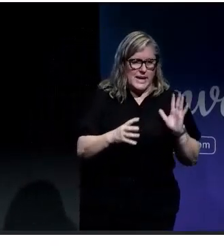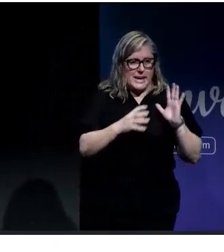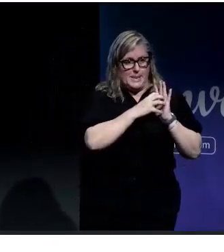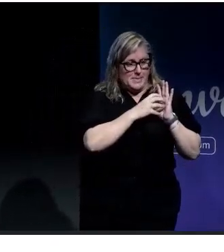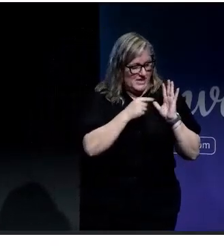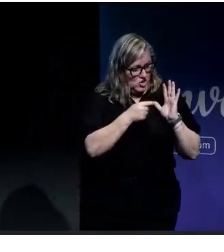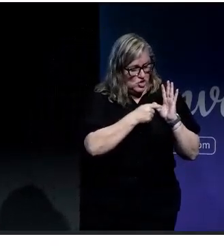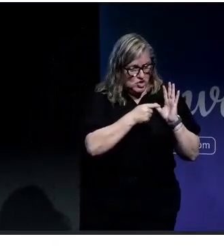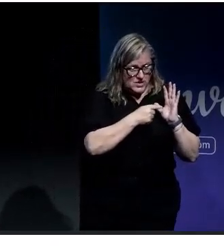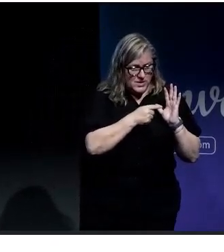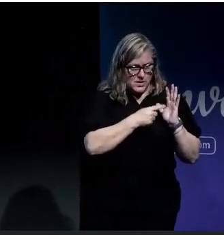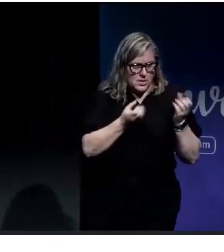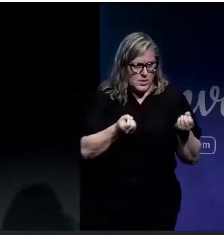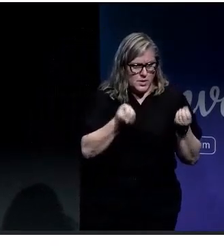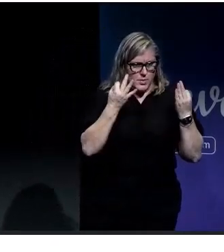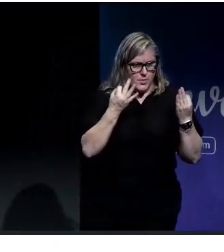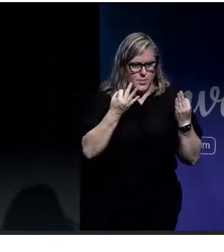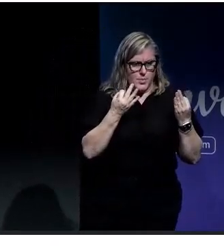Uh, does not have alternative text.